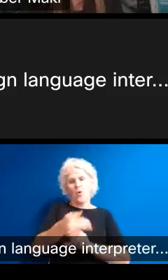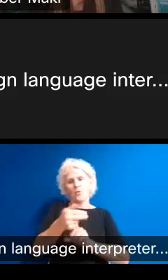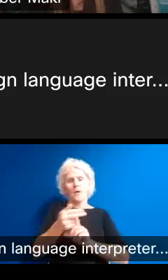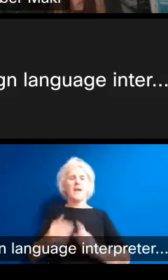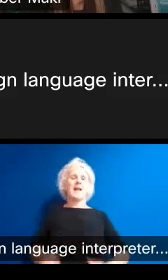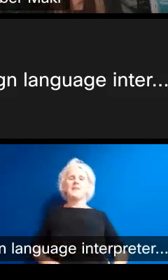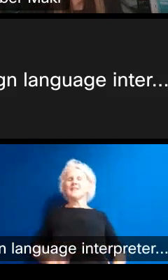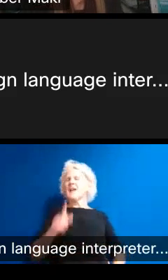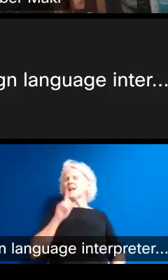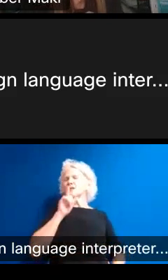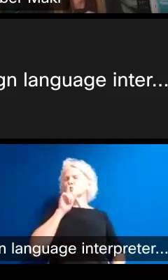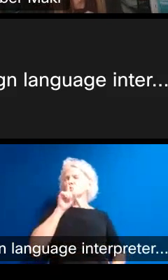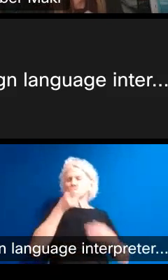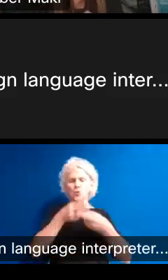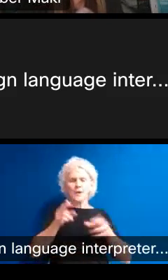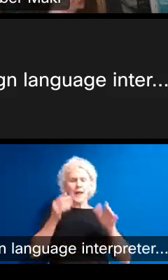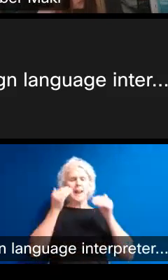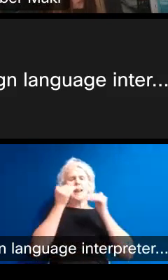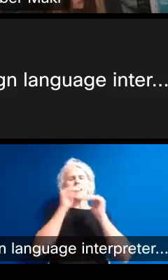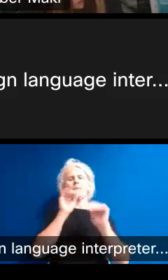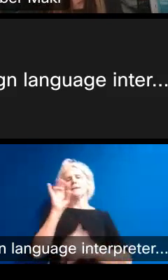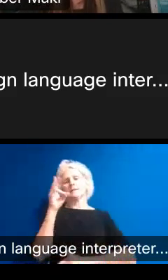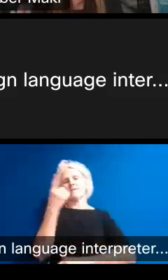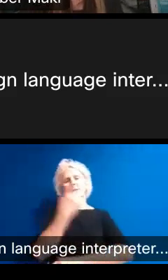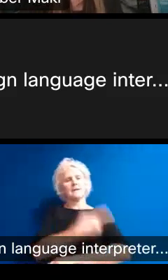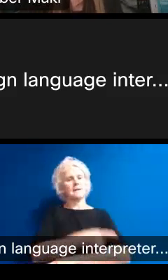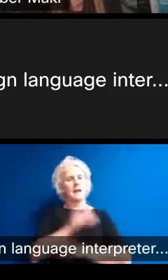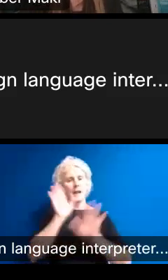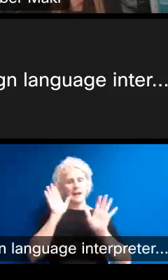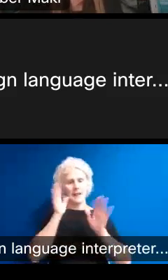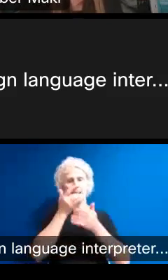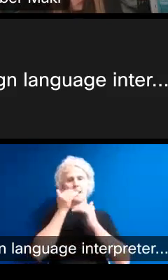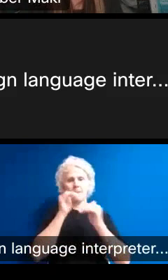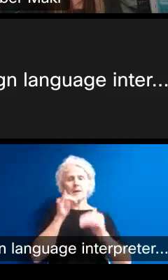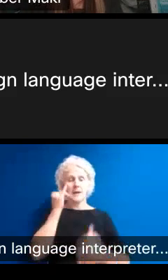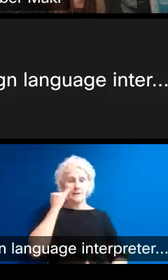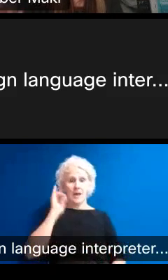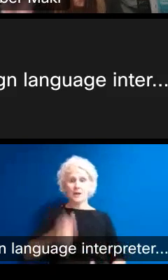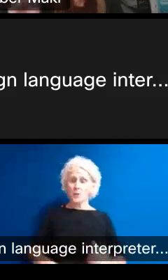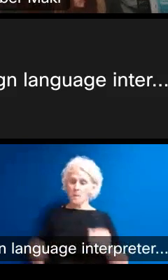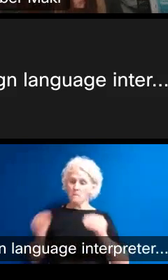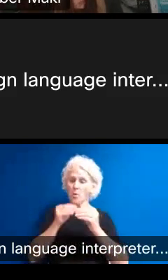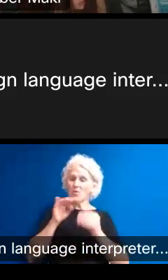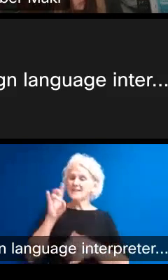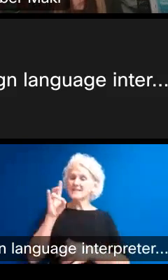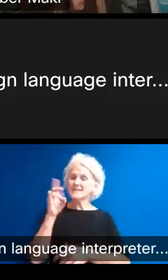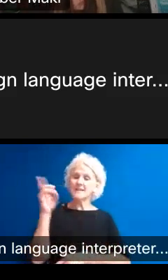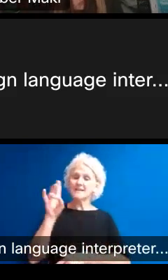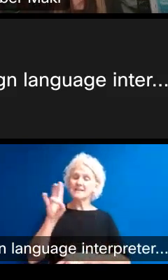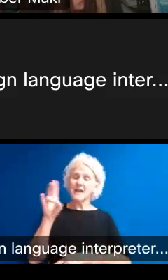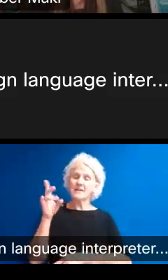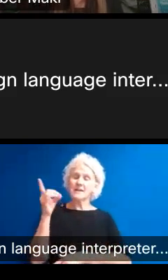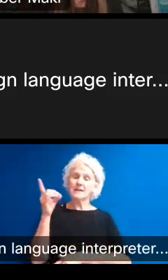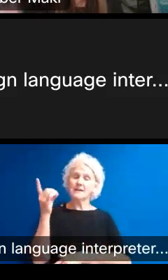is seven days. There is the option, if it has to go beyond the seven days you need to notify DHS,